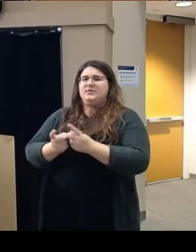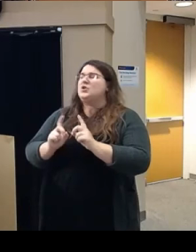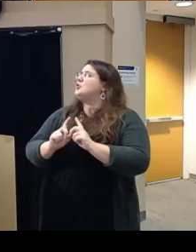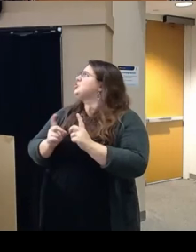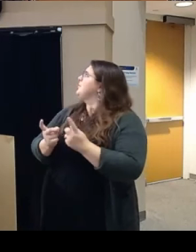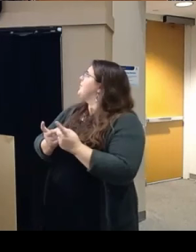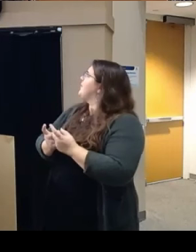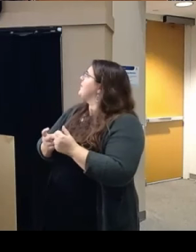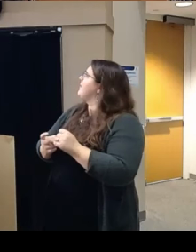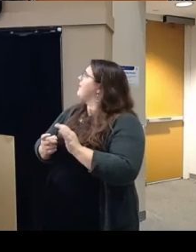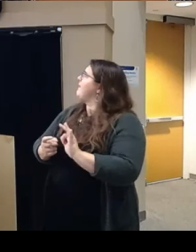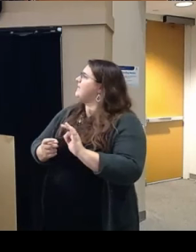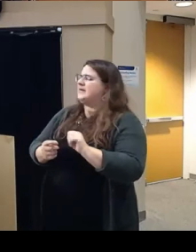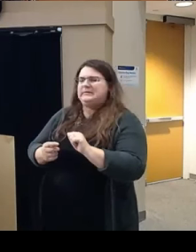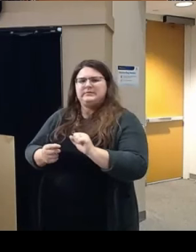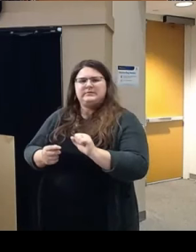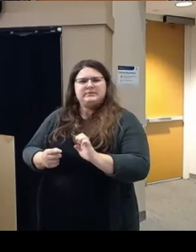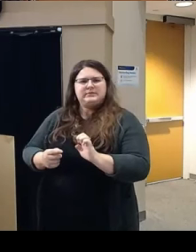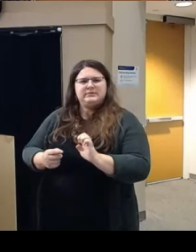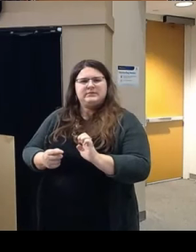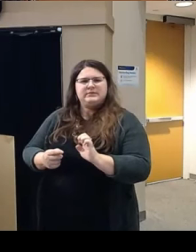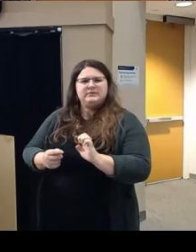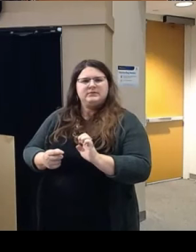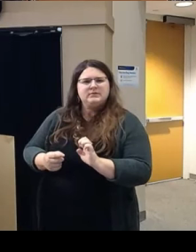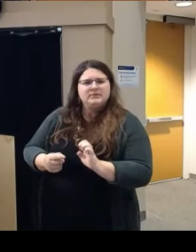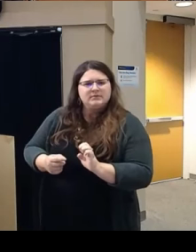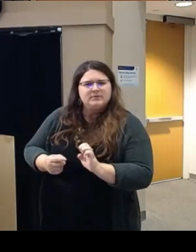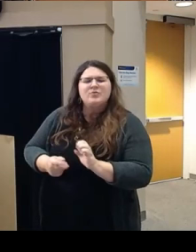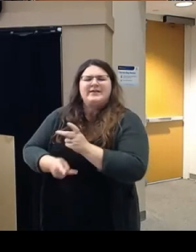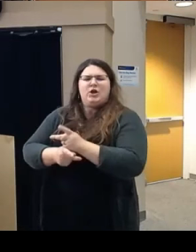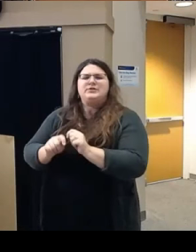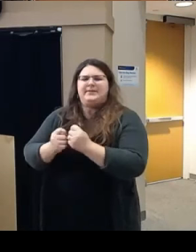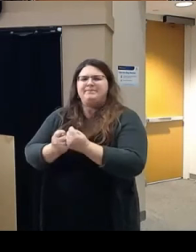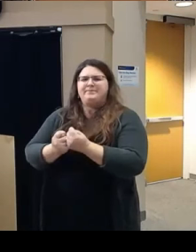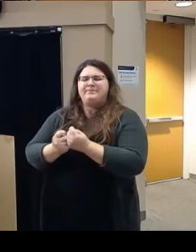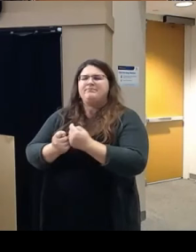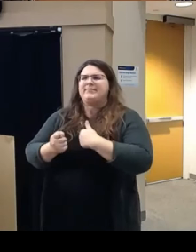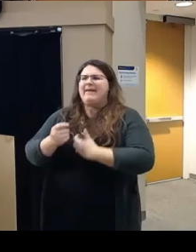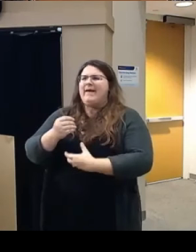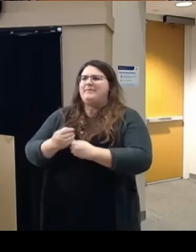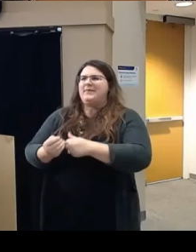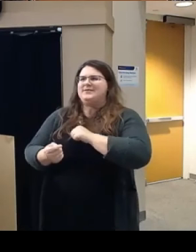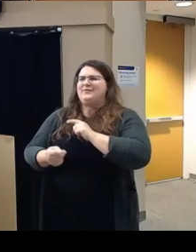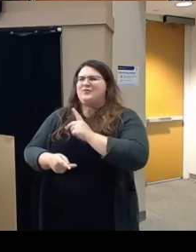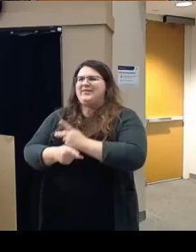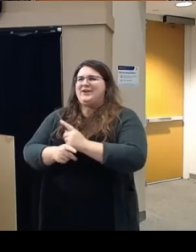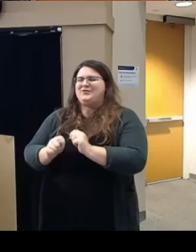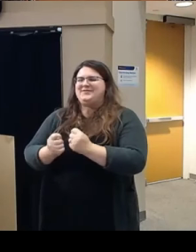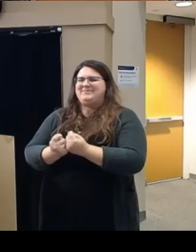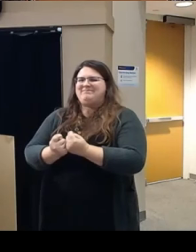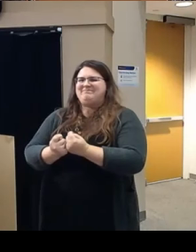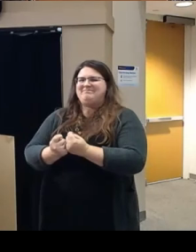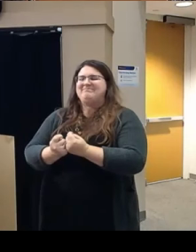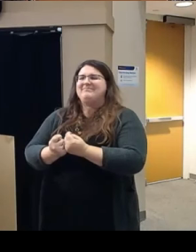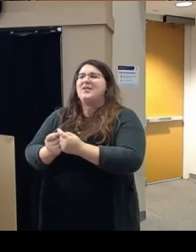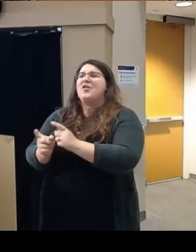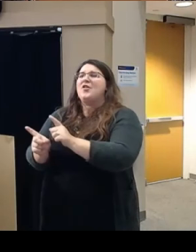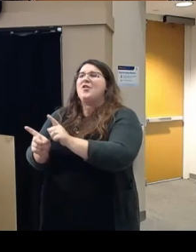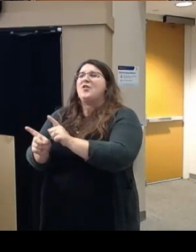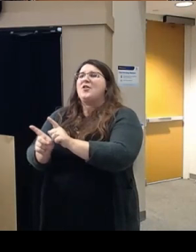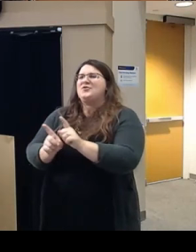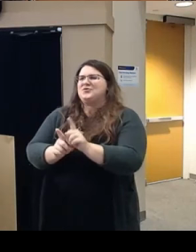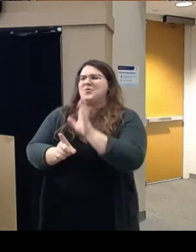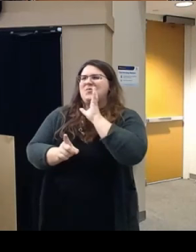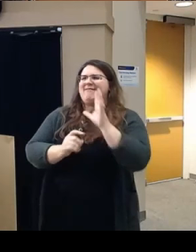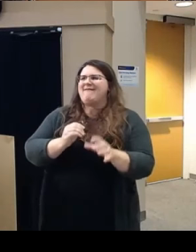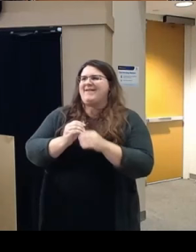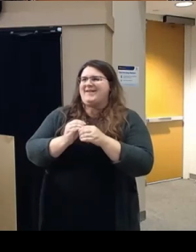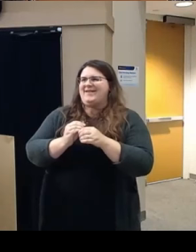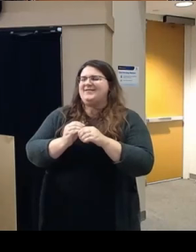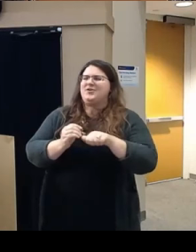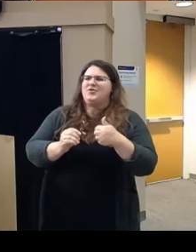I'm going to add myself onto the care team and then I'm also going to add Patrick psychiatrist